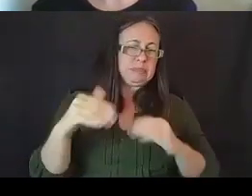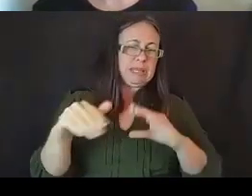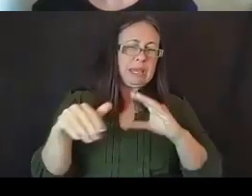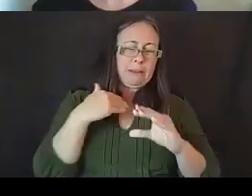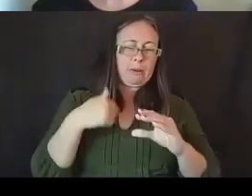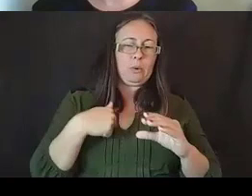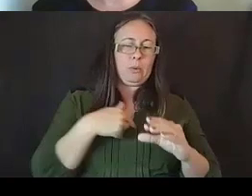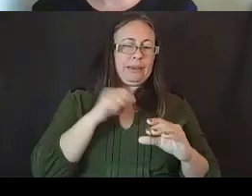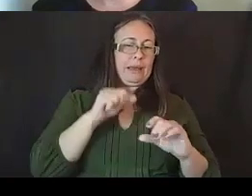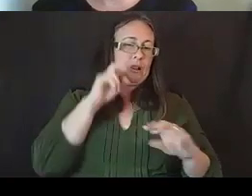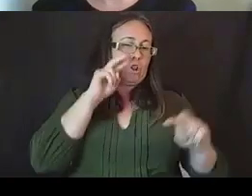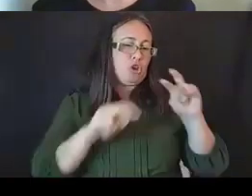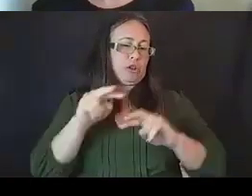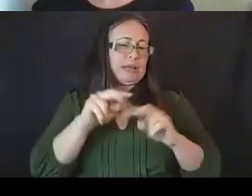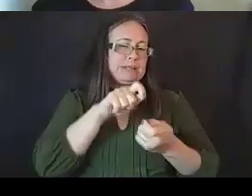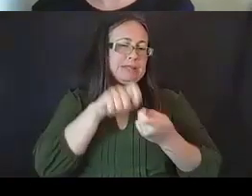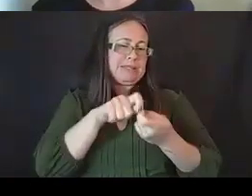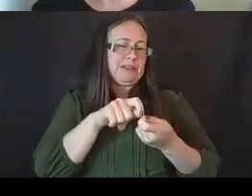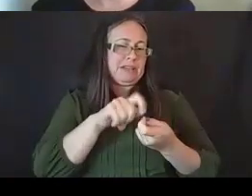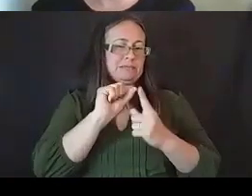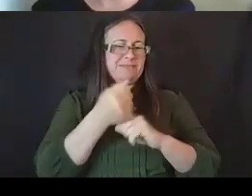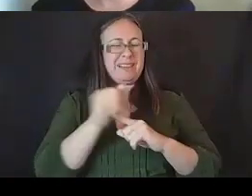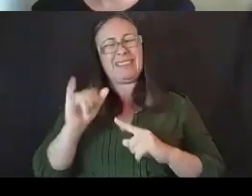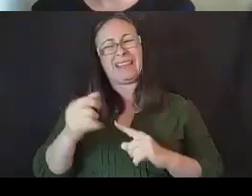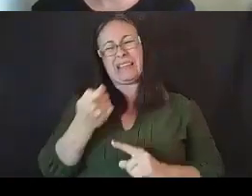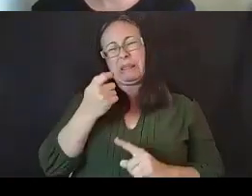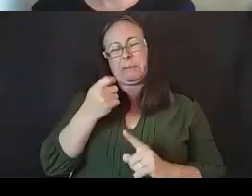and help you understand. That's a little hard to answer that abstract one